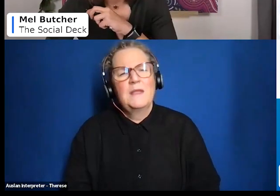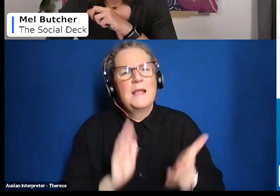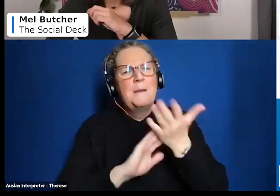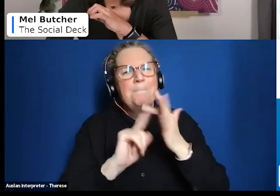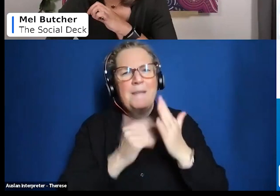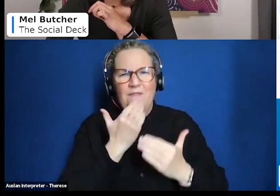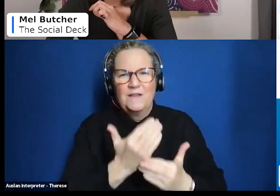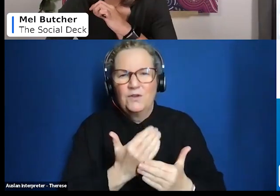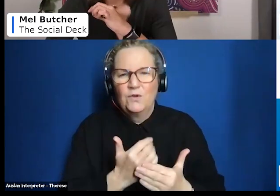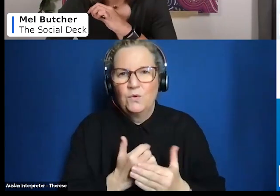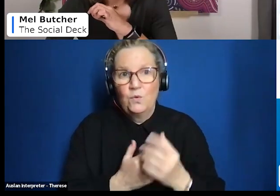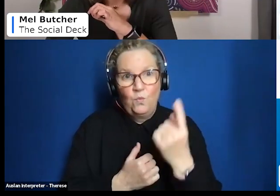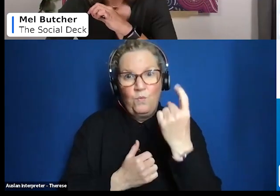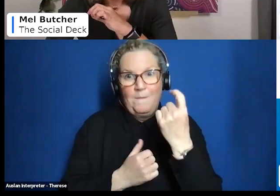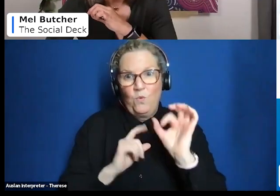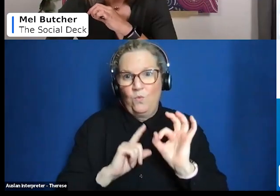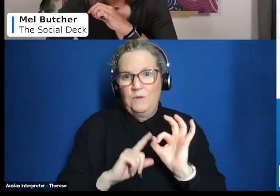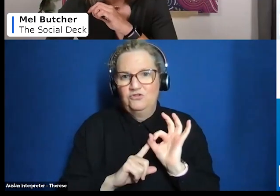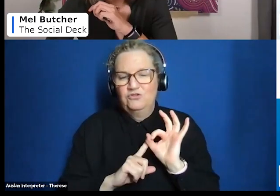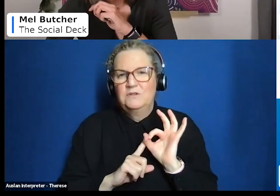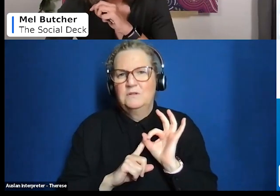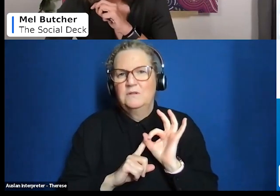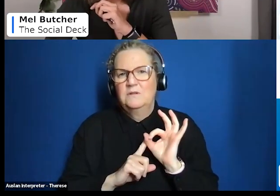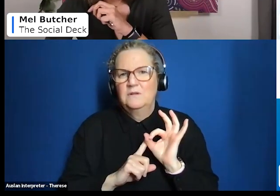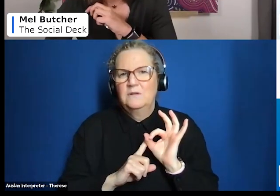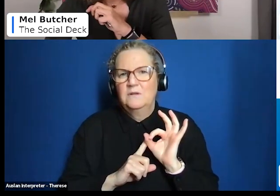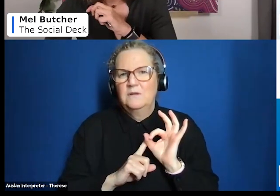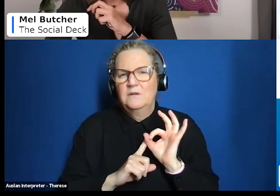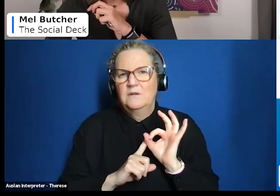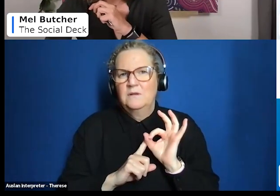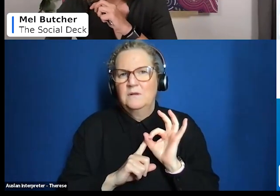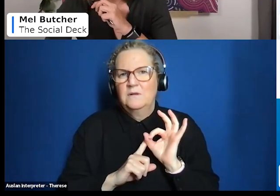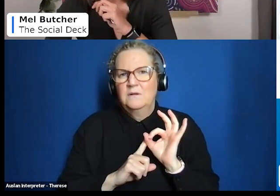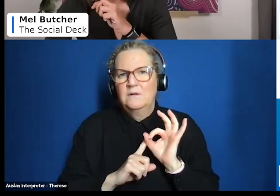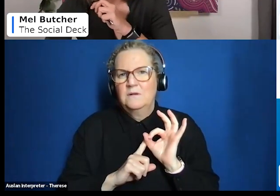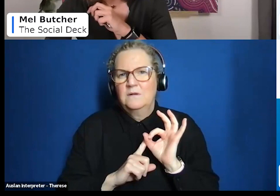Just one last question, and the question is